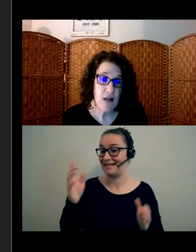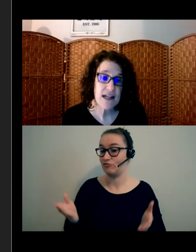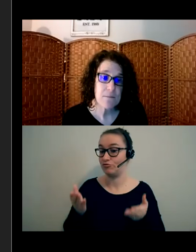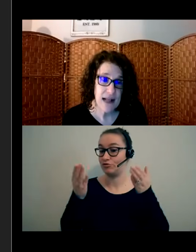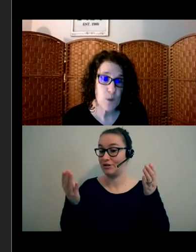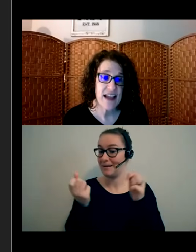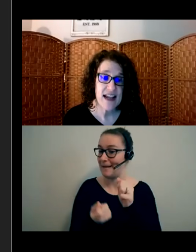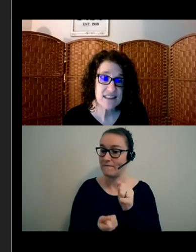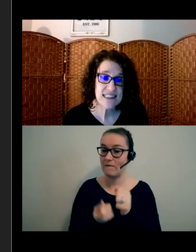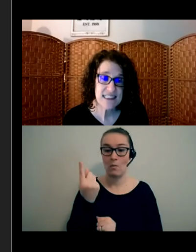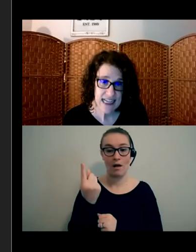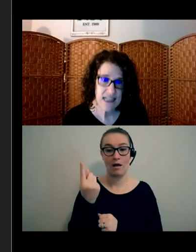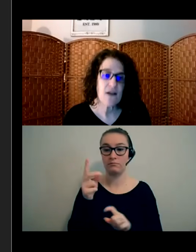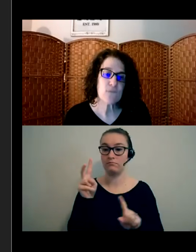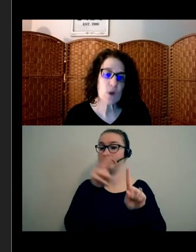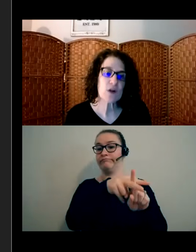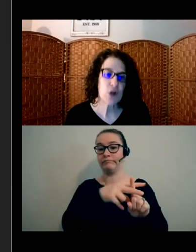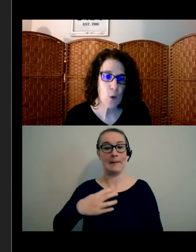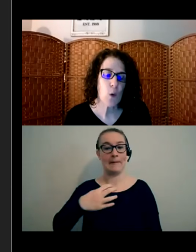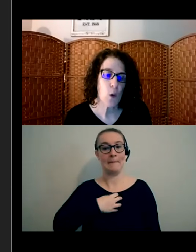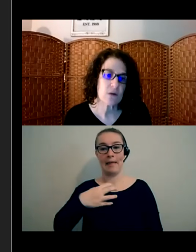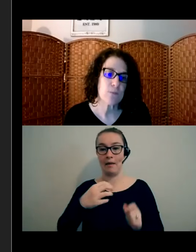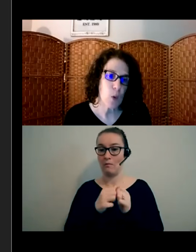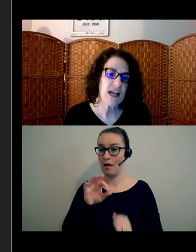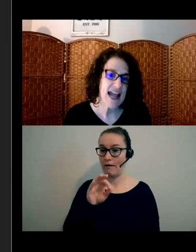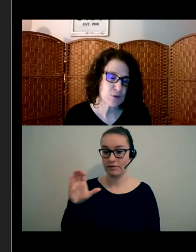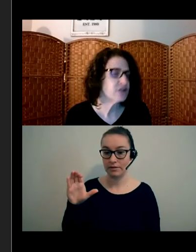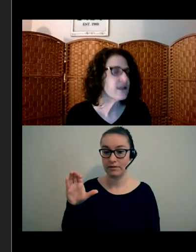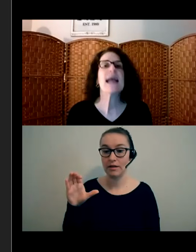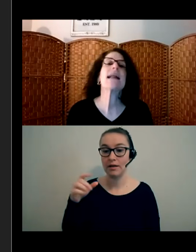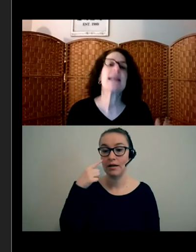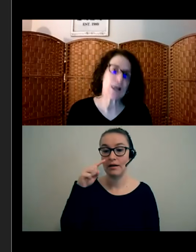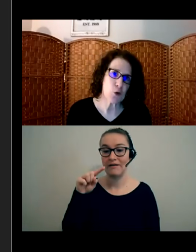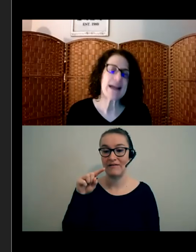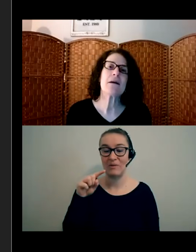a complaint with the FCC for no or poor captions." And I agree.